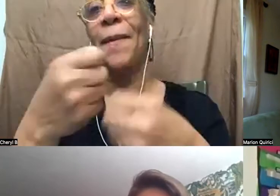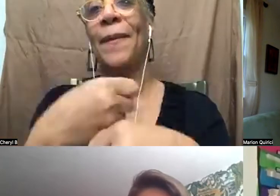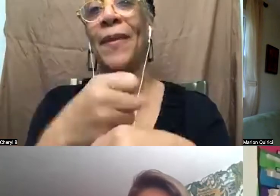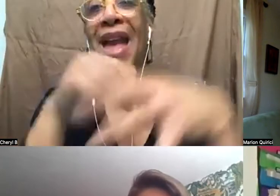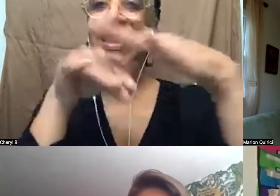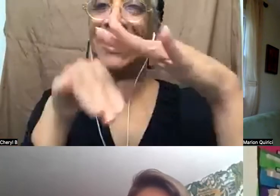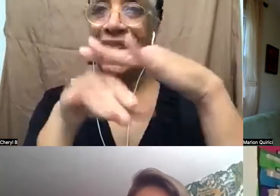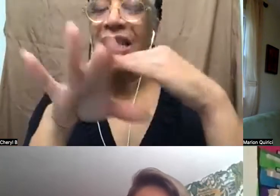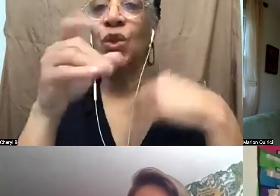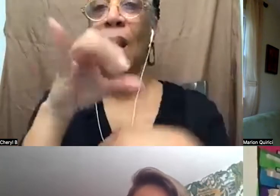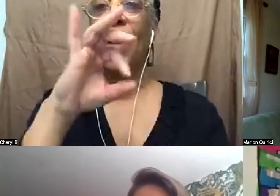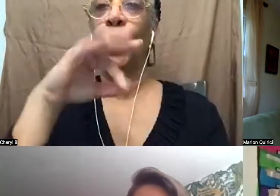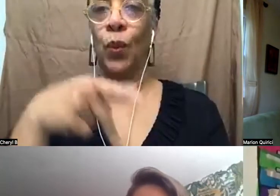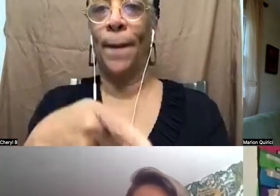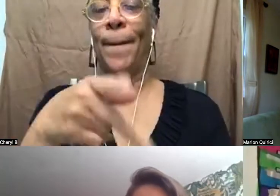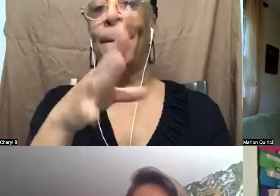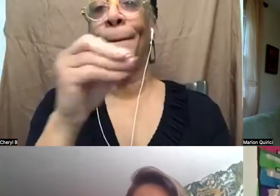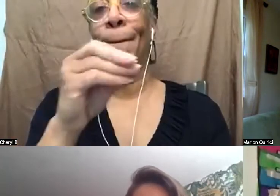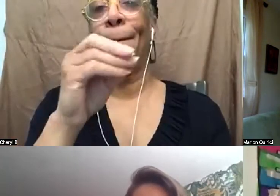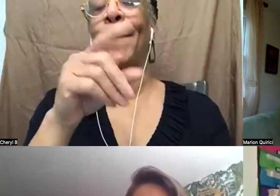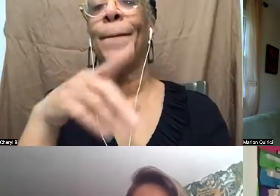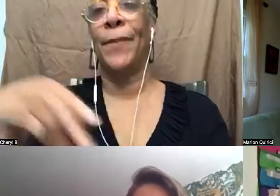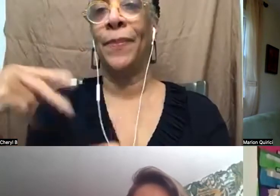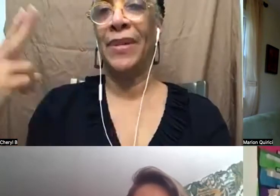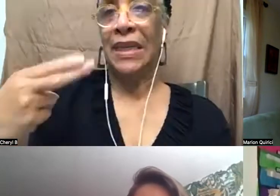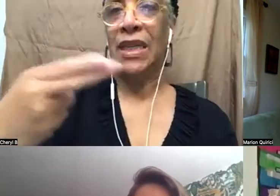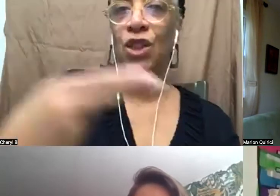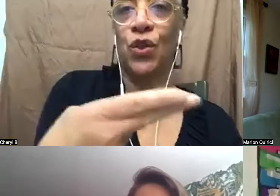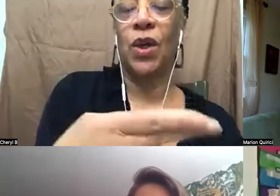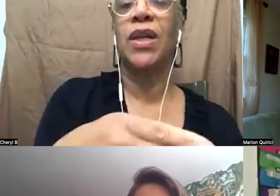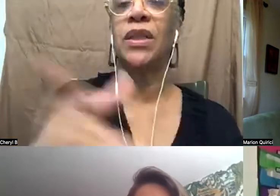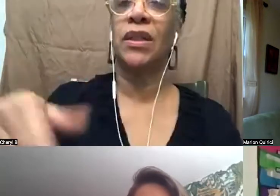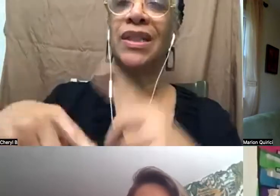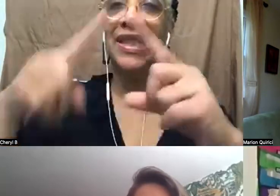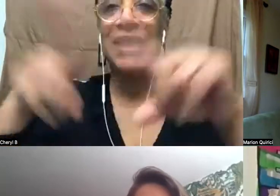lineages across disabilities, diagnoses, and biomedical names.